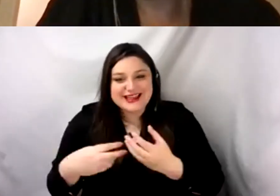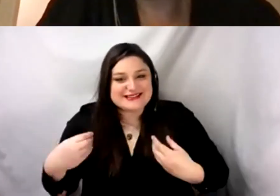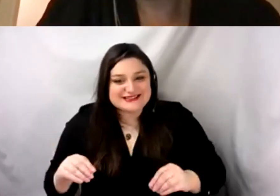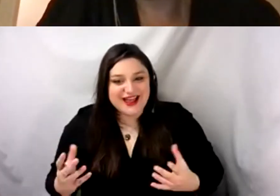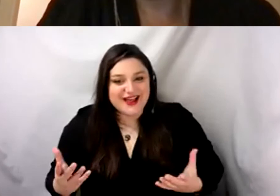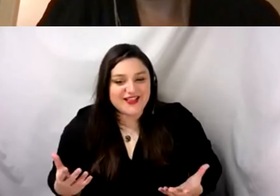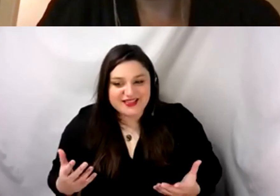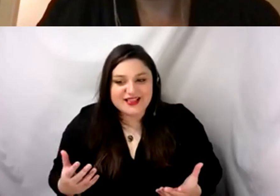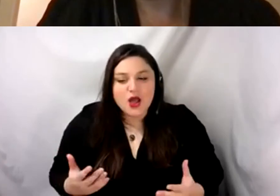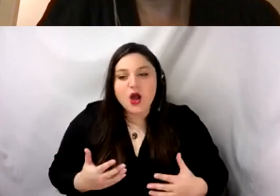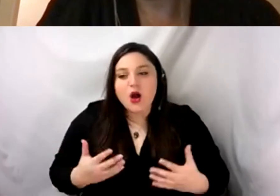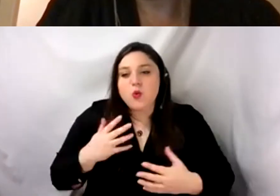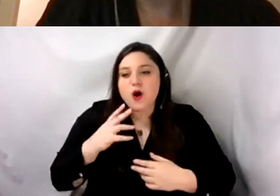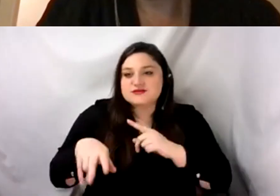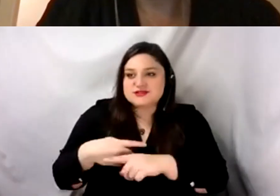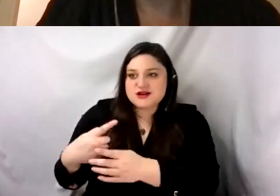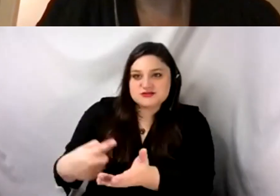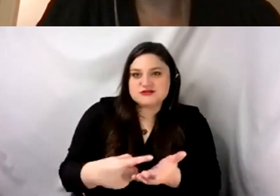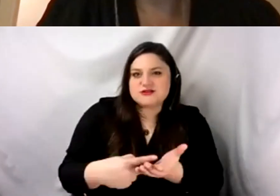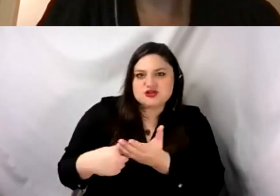moment.